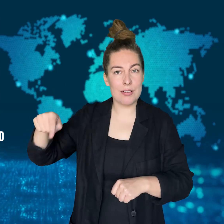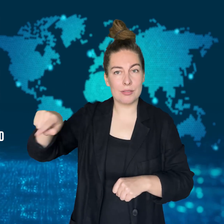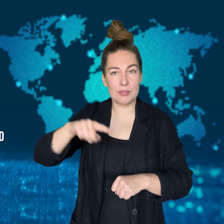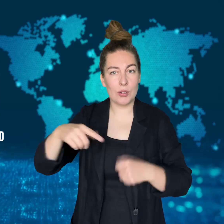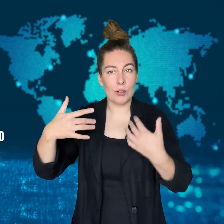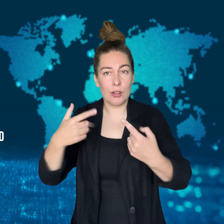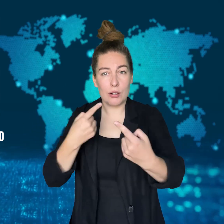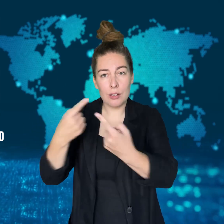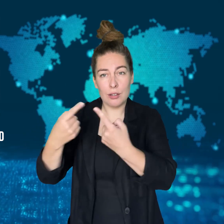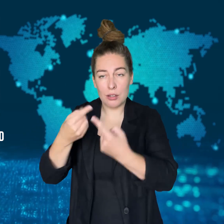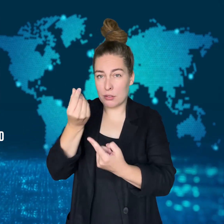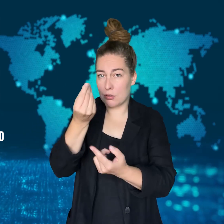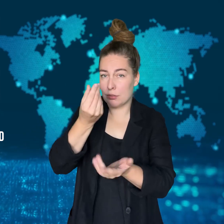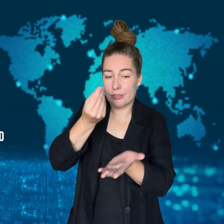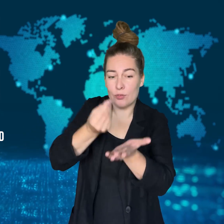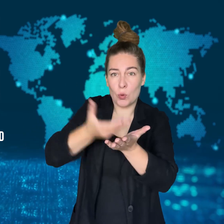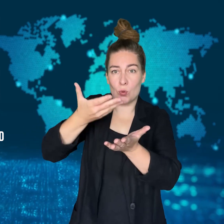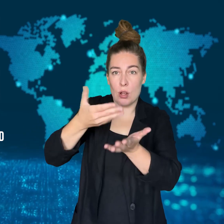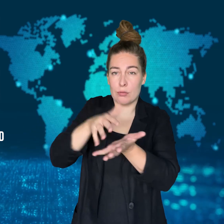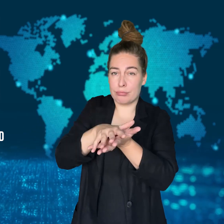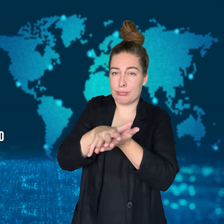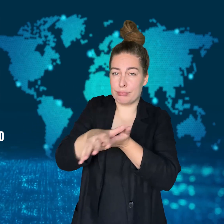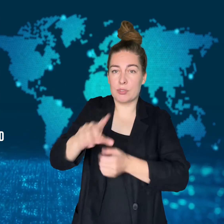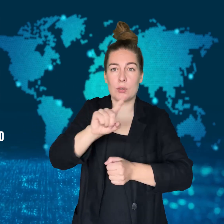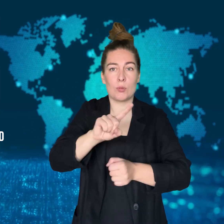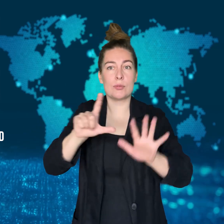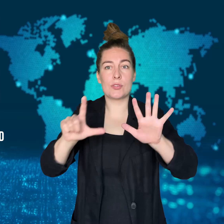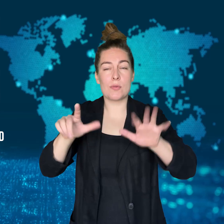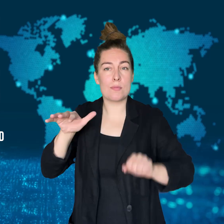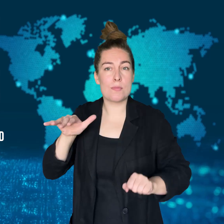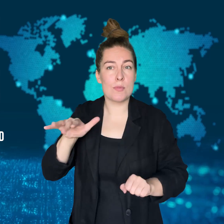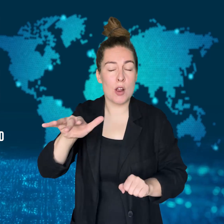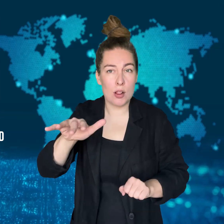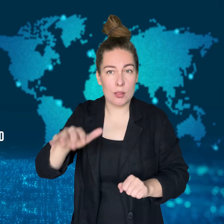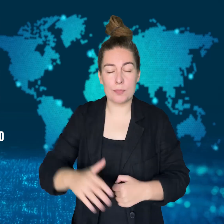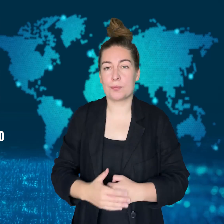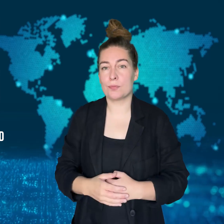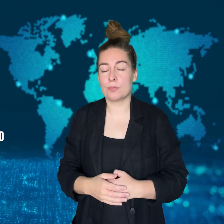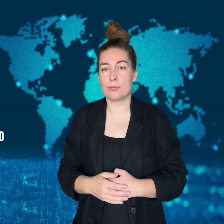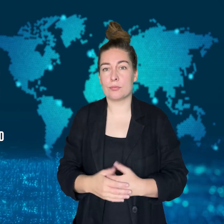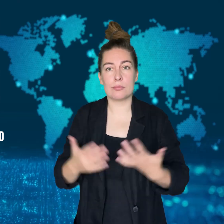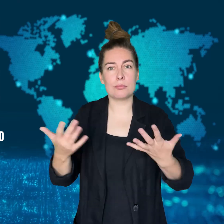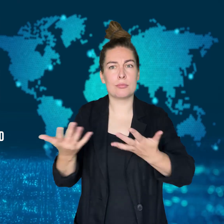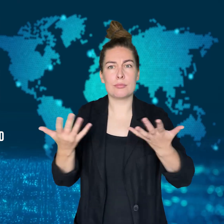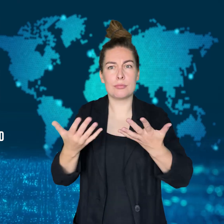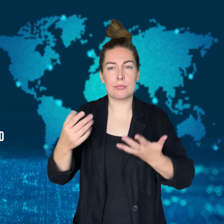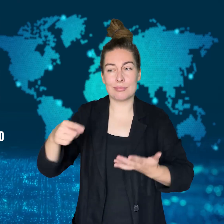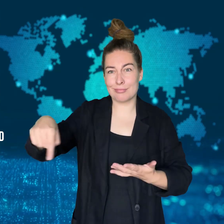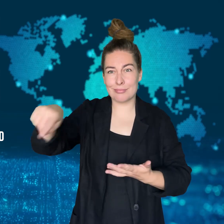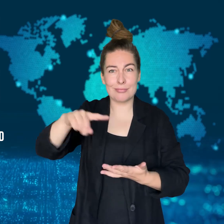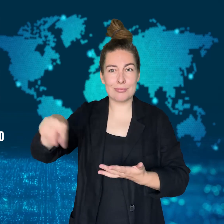$17 million USD with the Australian government.